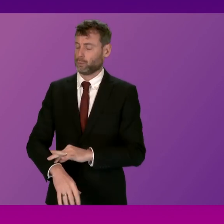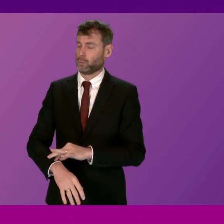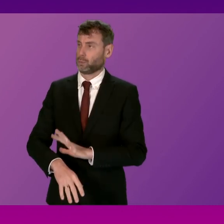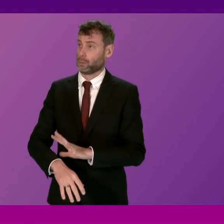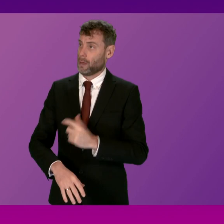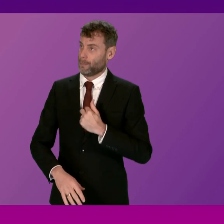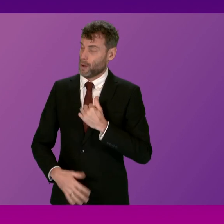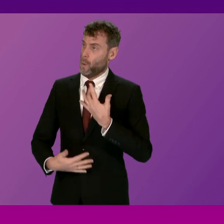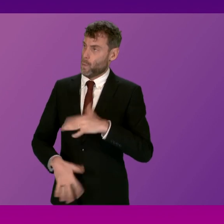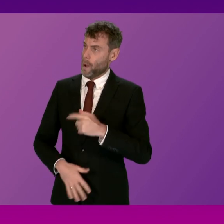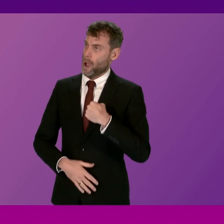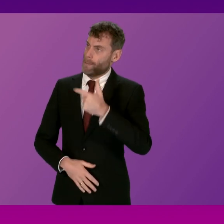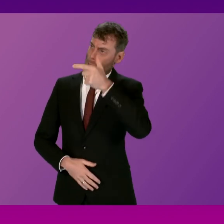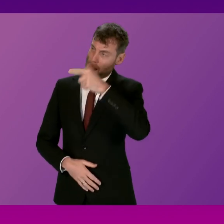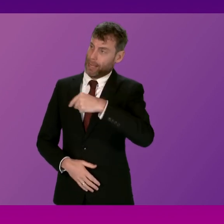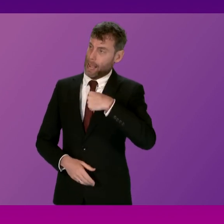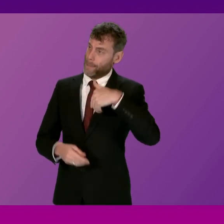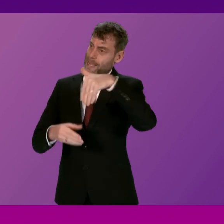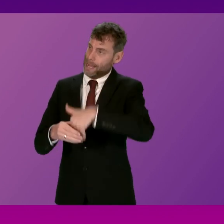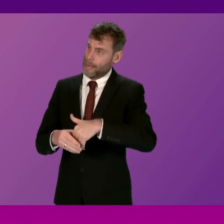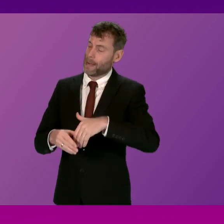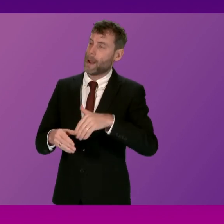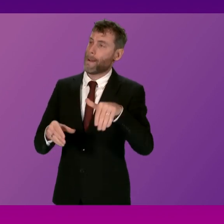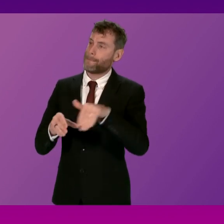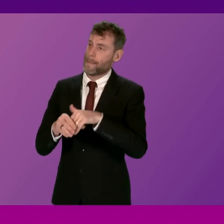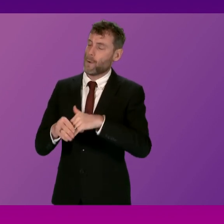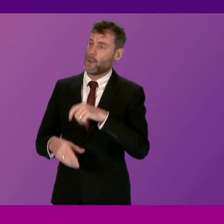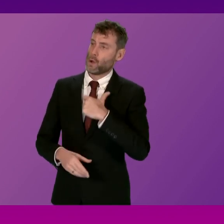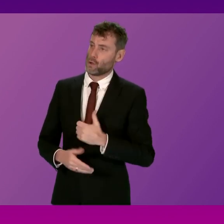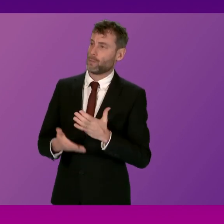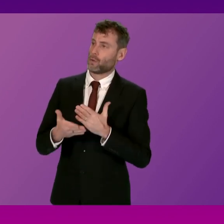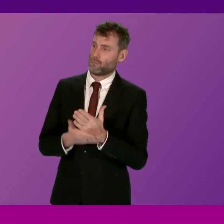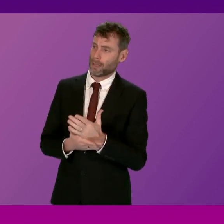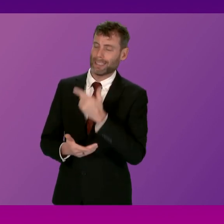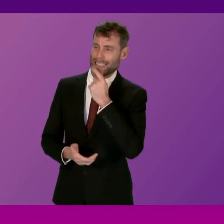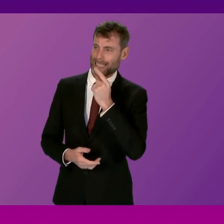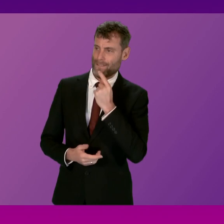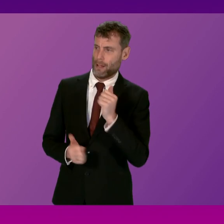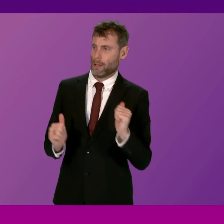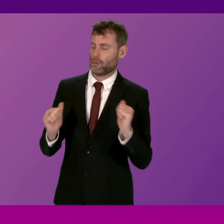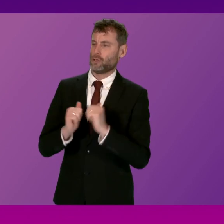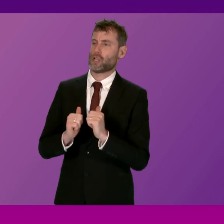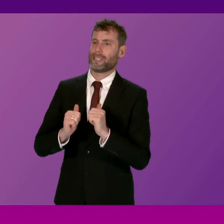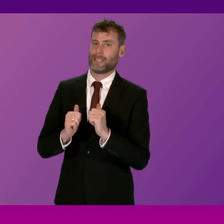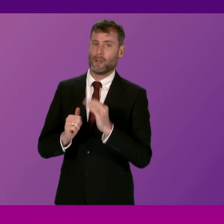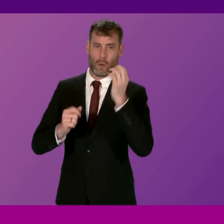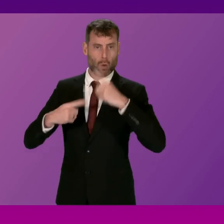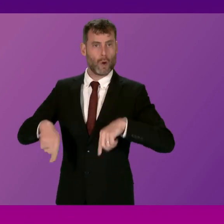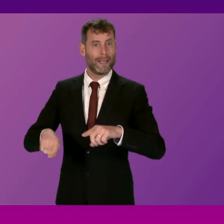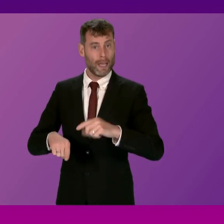of being a member of the Equalities, Human Rights and Civil Justice Committee, which is a role that I deeply appreciate having.